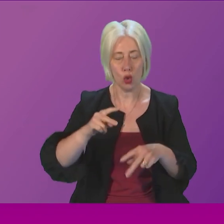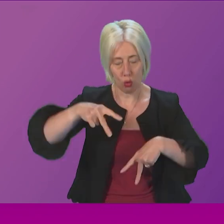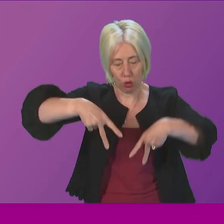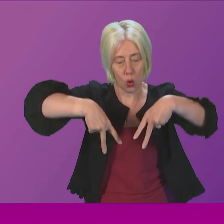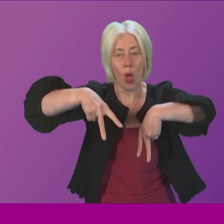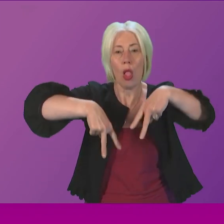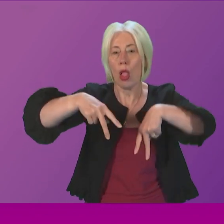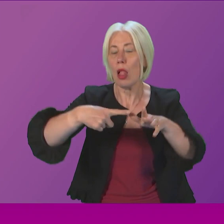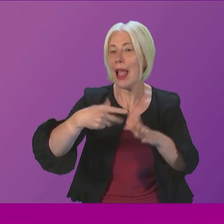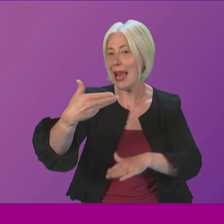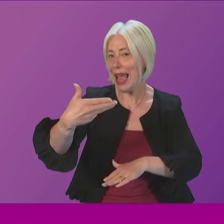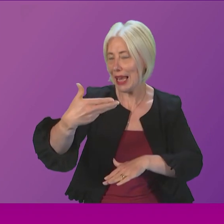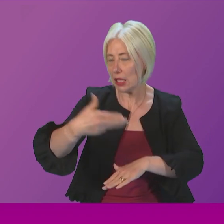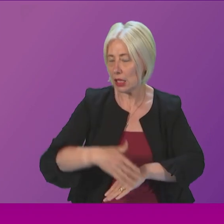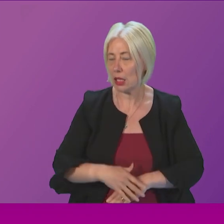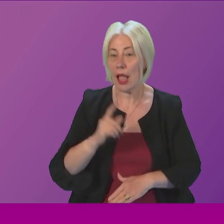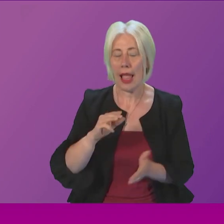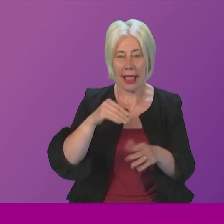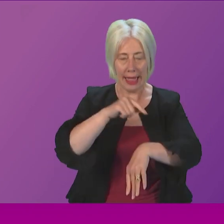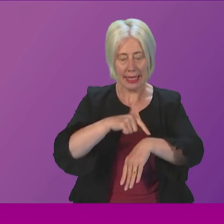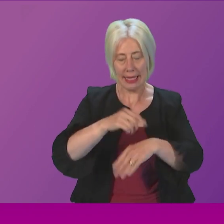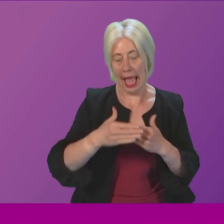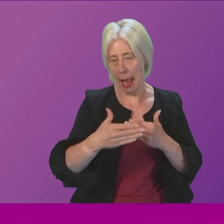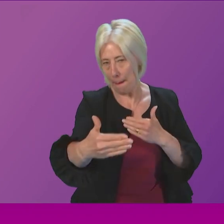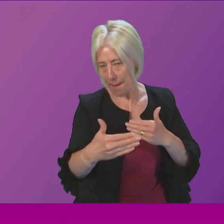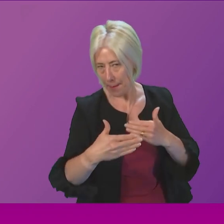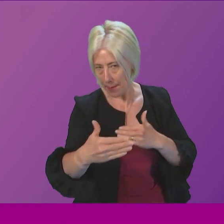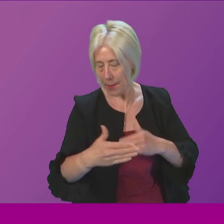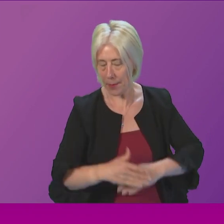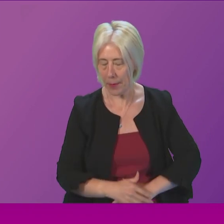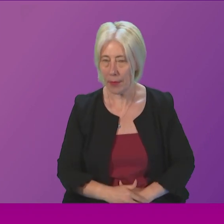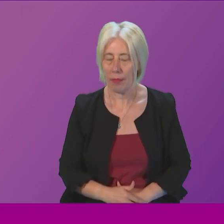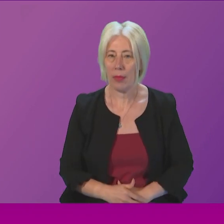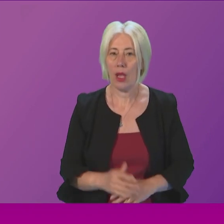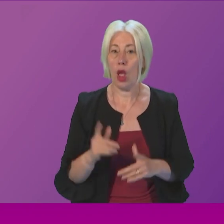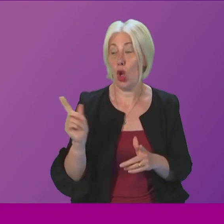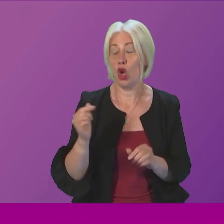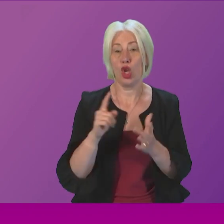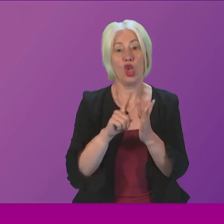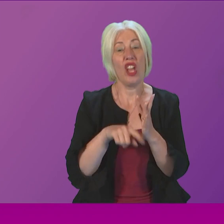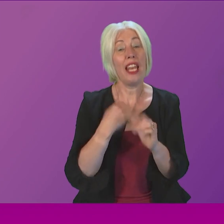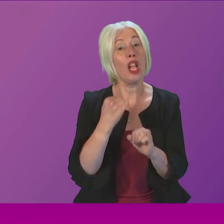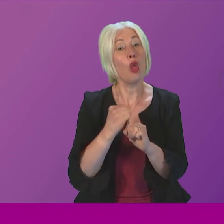With regard to the timetable that is set out, Jenny Gilruth, when she was Minister for Transport,